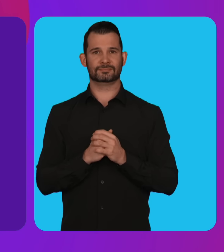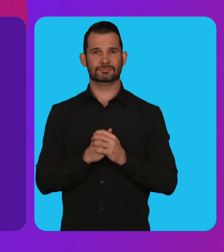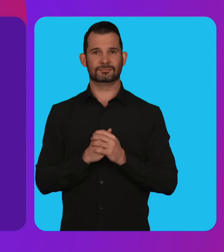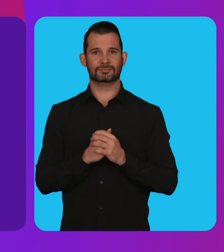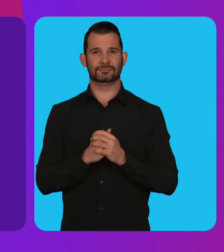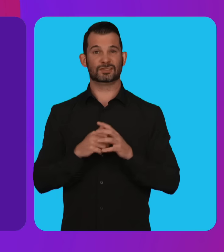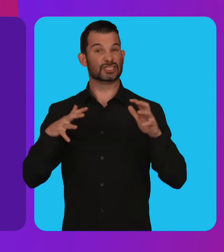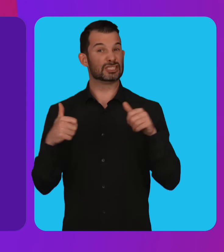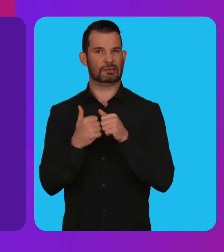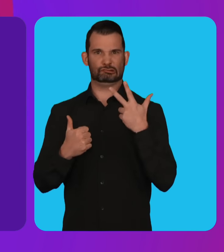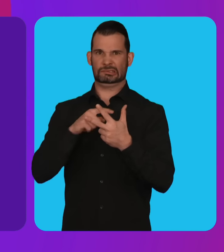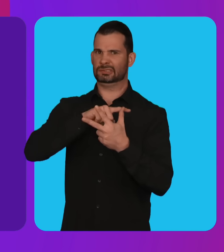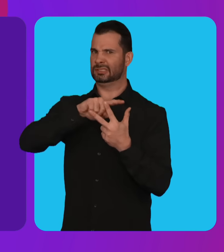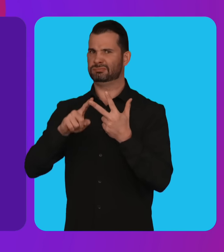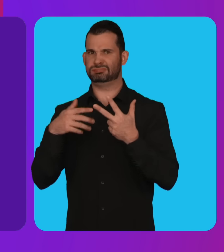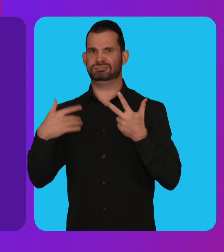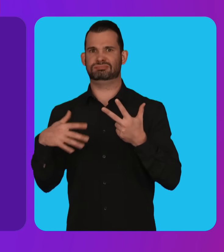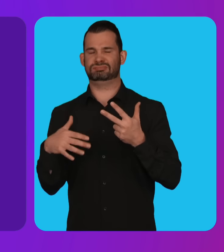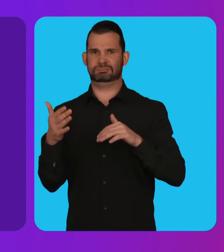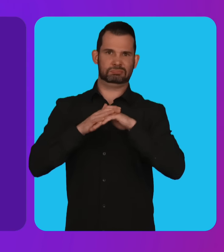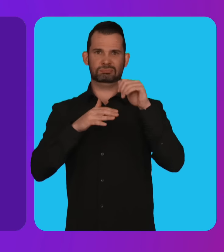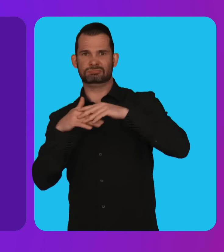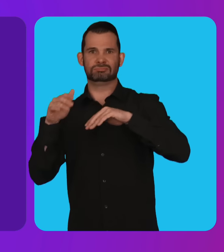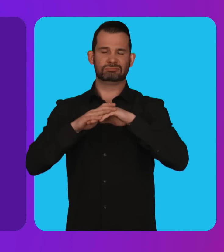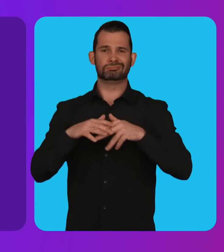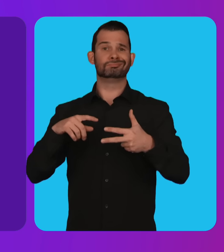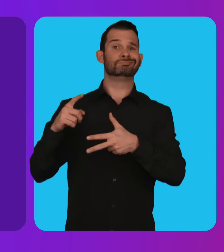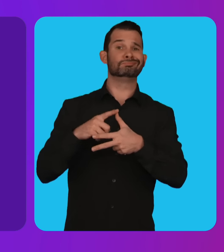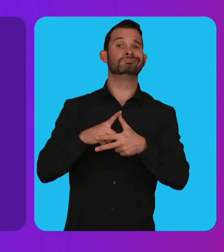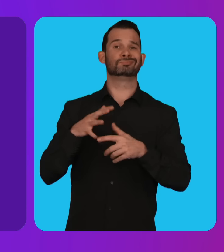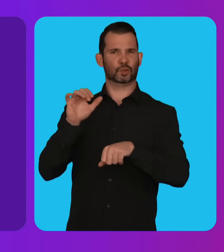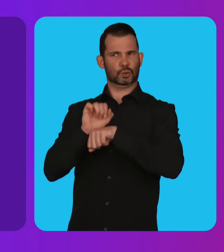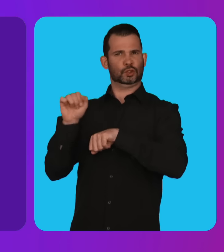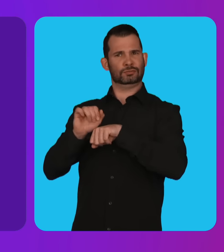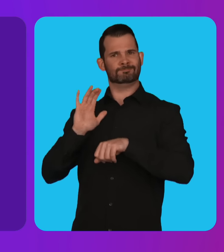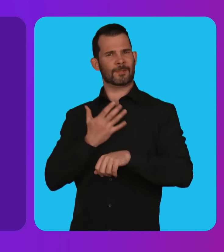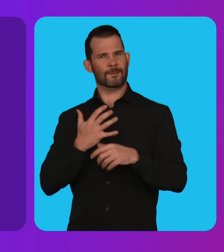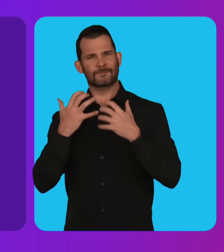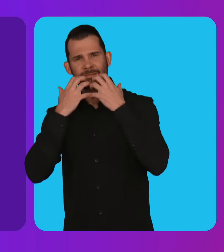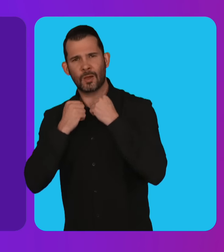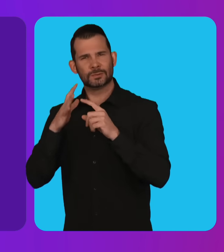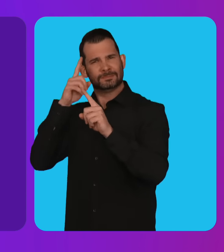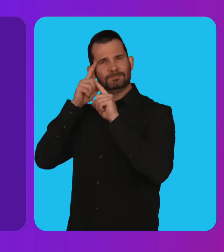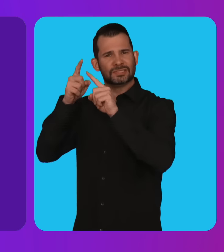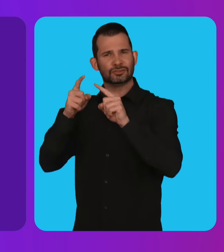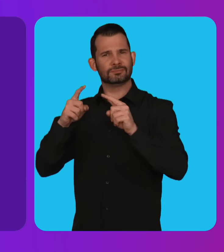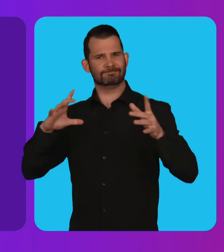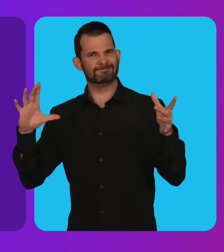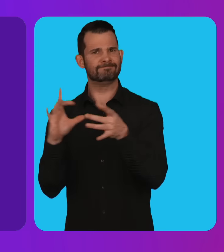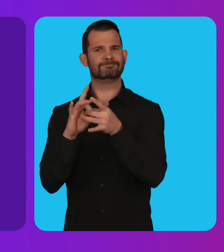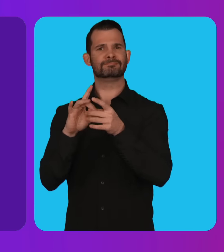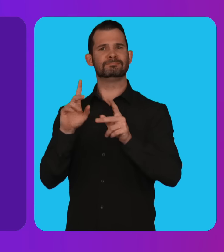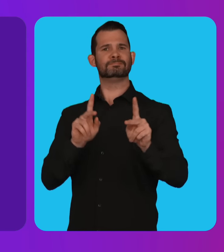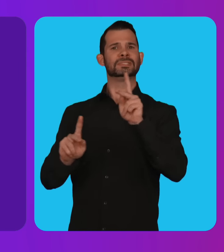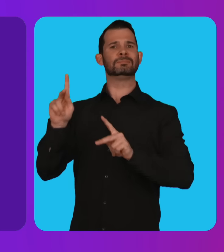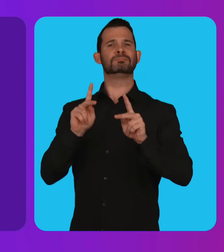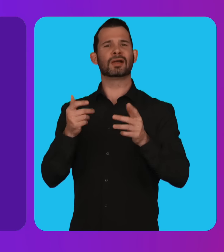[Interpreter 2] The challenge is threefold, work on our values and missions, connect people in a fragmented digital world, and maintain trust.